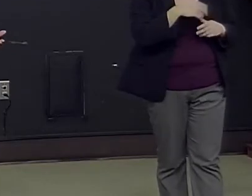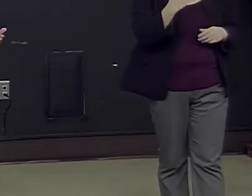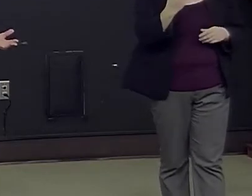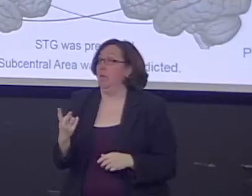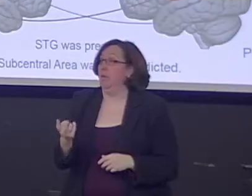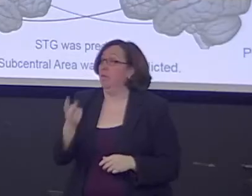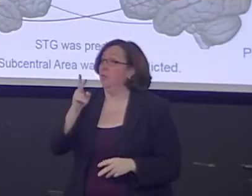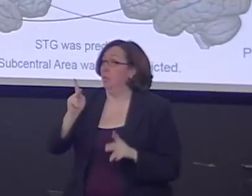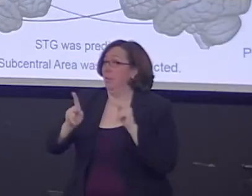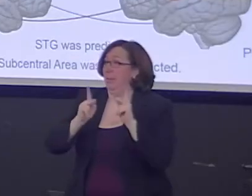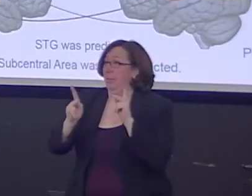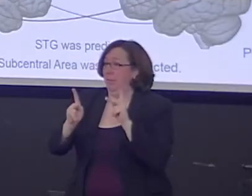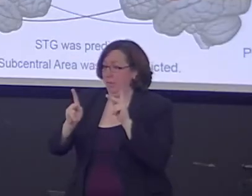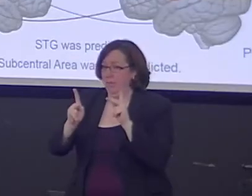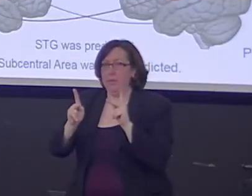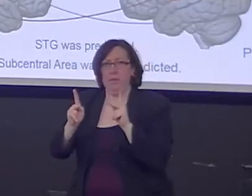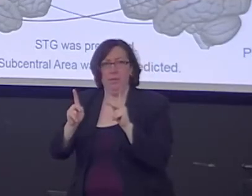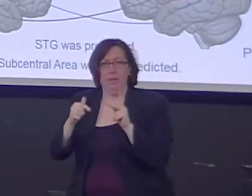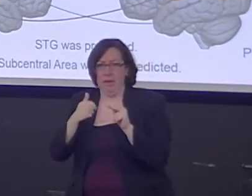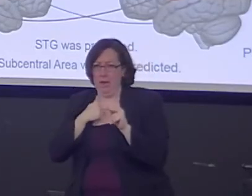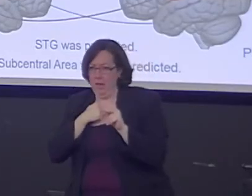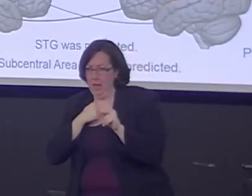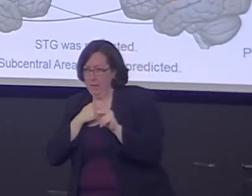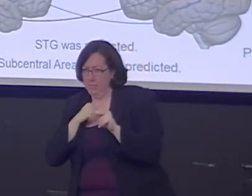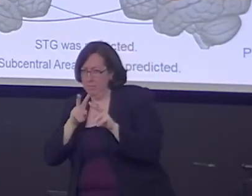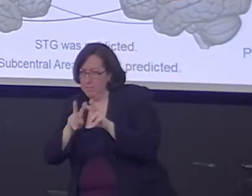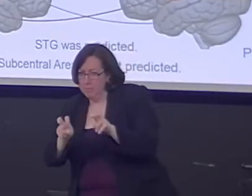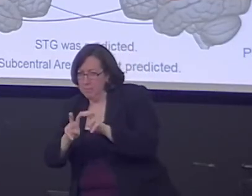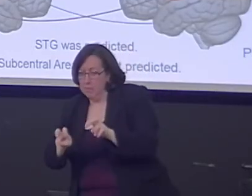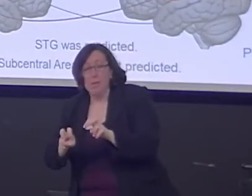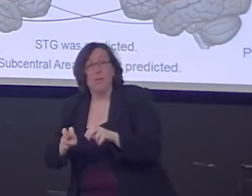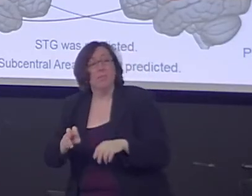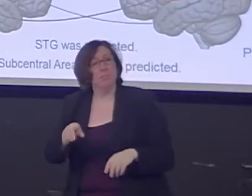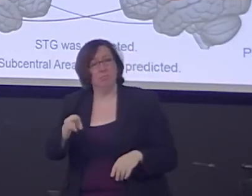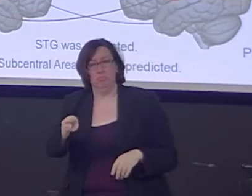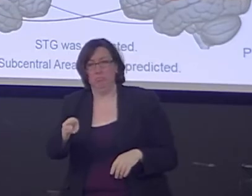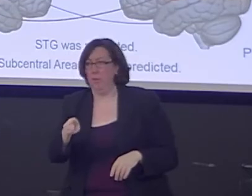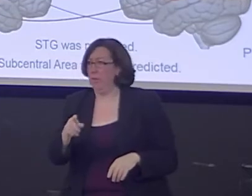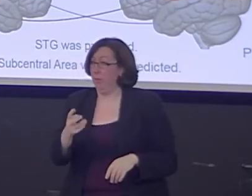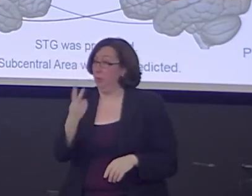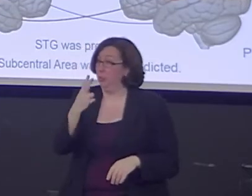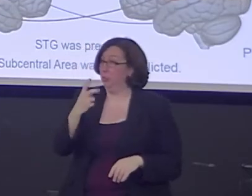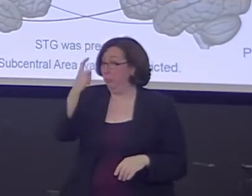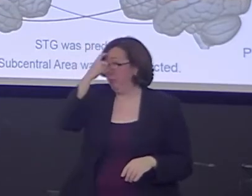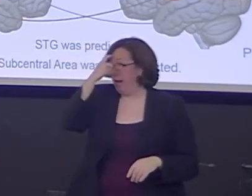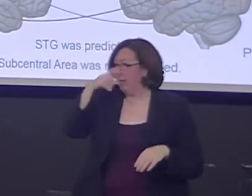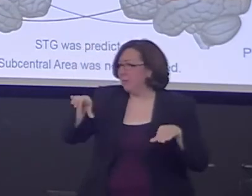that we're looking at the coherence between are doing different things. One is talking and one is listening,